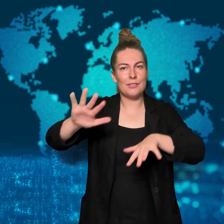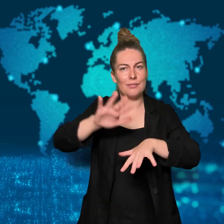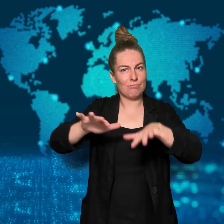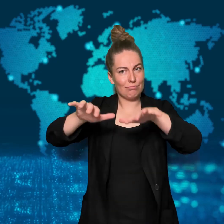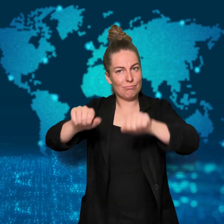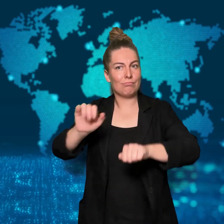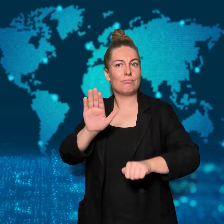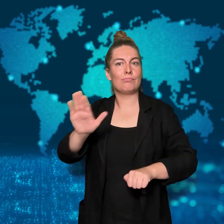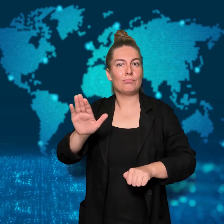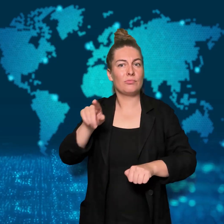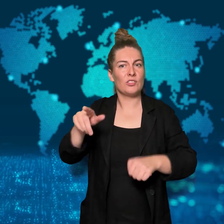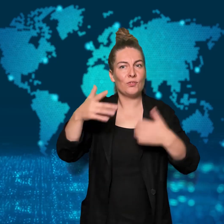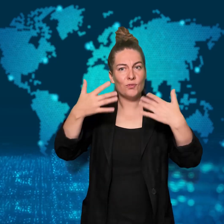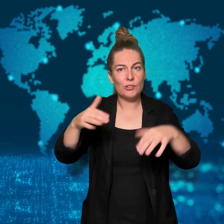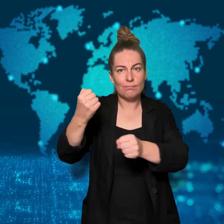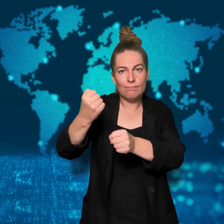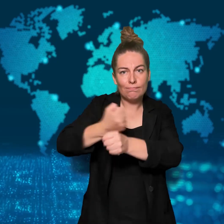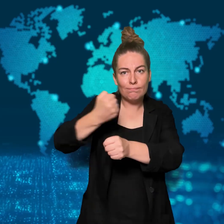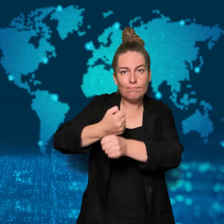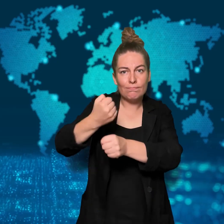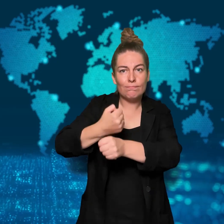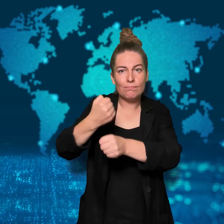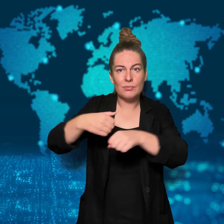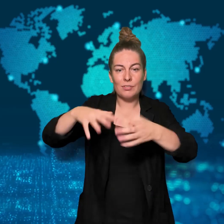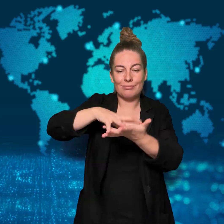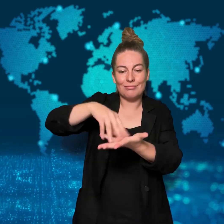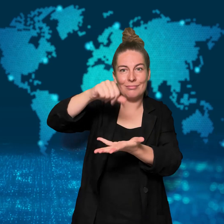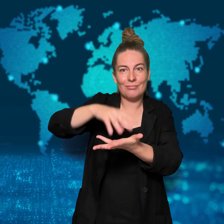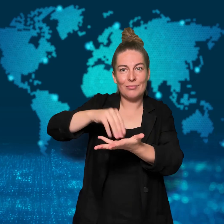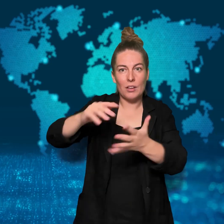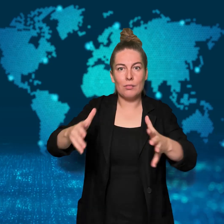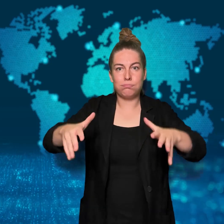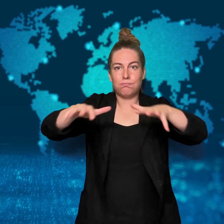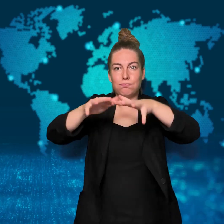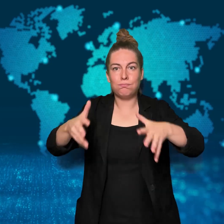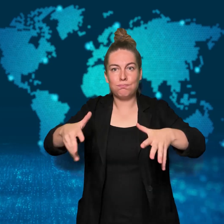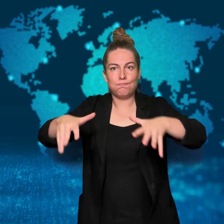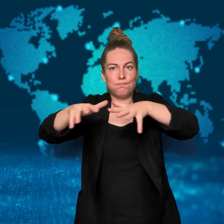China continues to claim jurisdiction over almost all of the South China Sea.